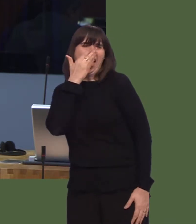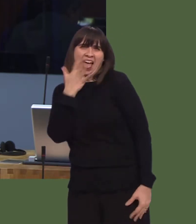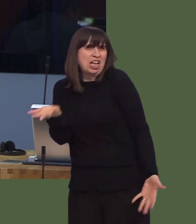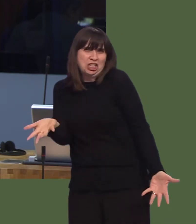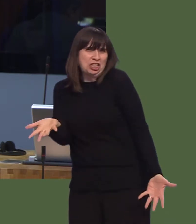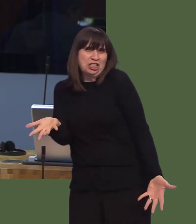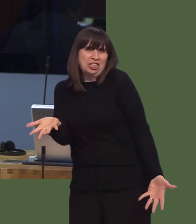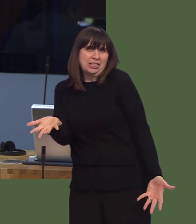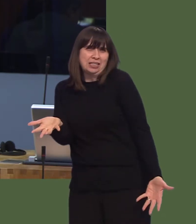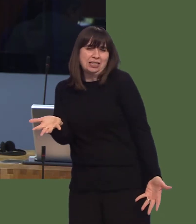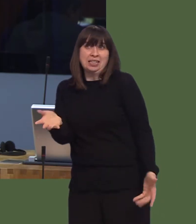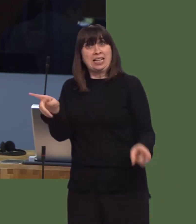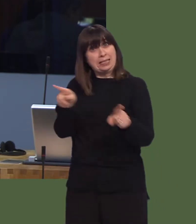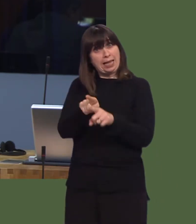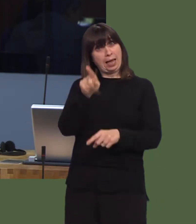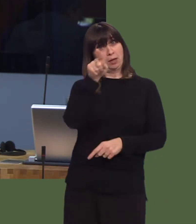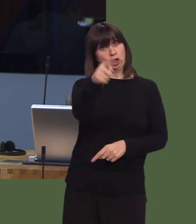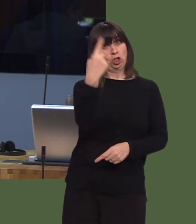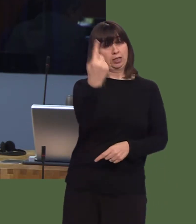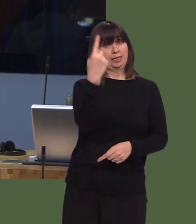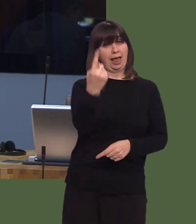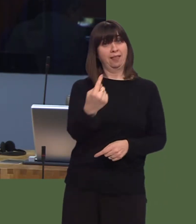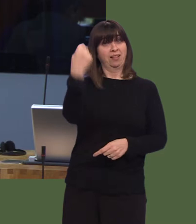Perhaps even the First Minister at that age was similarly immature; I don't know.